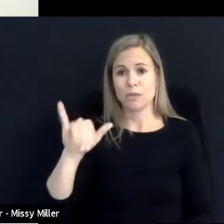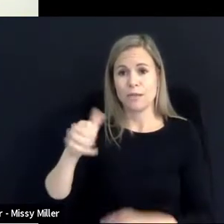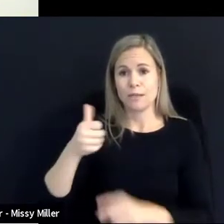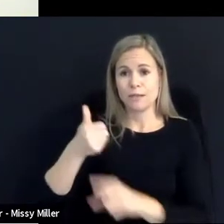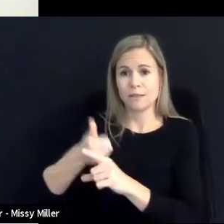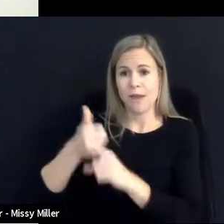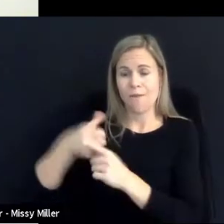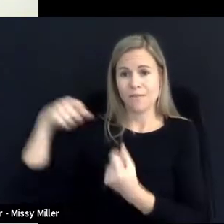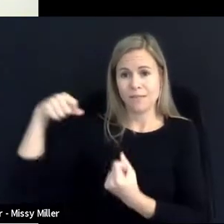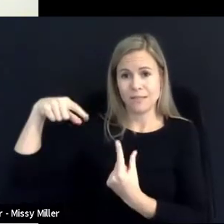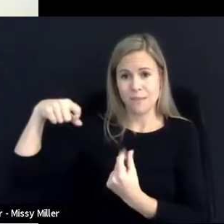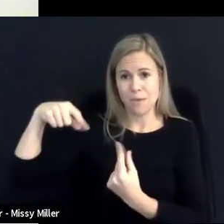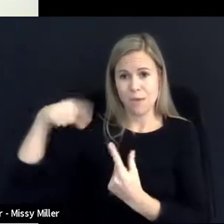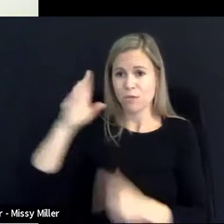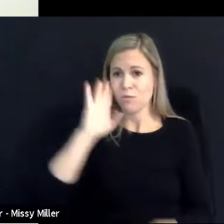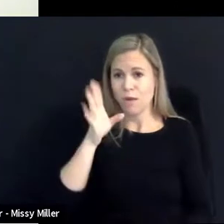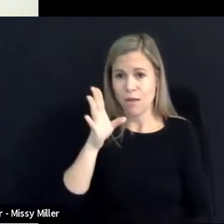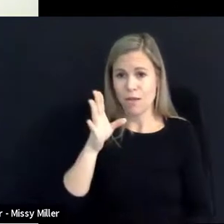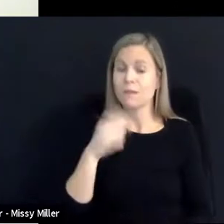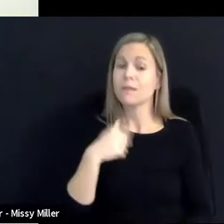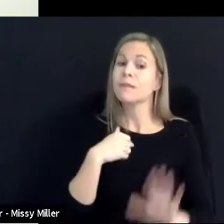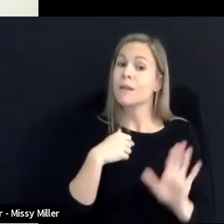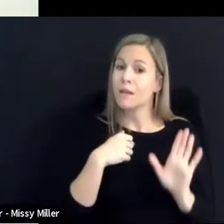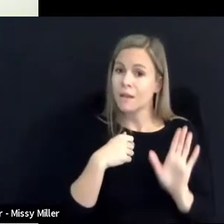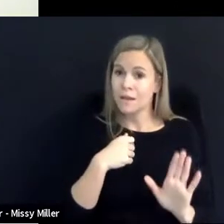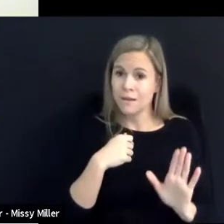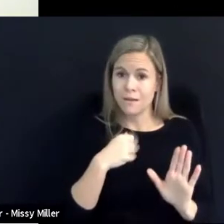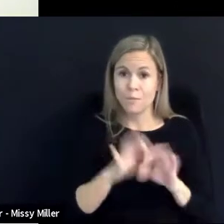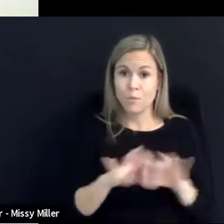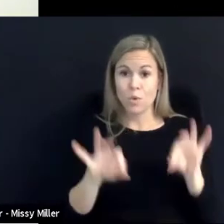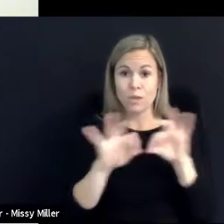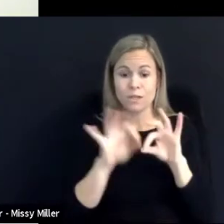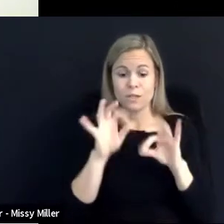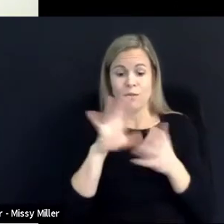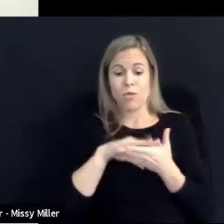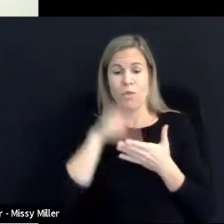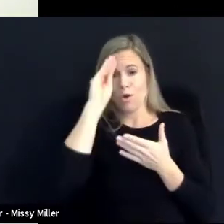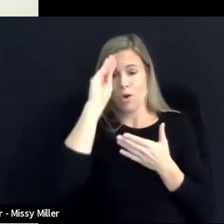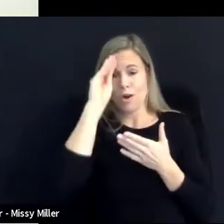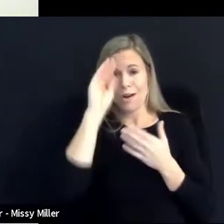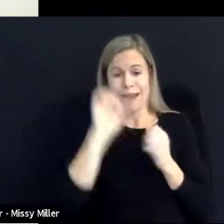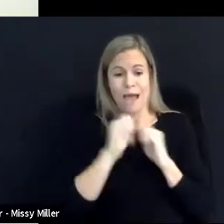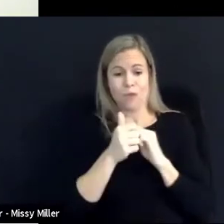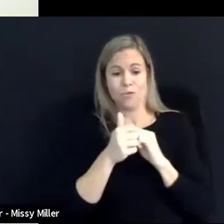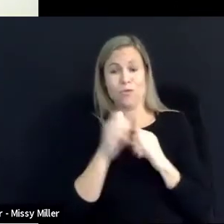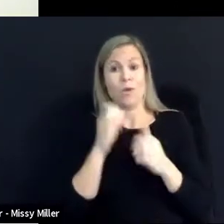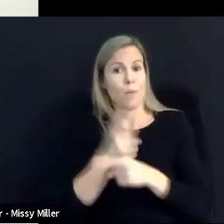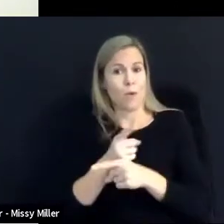And we need to learn how to intervene very carefully to avoid meltdowns. I watched a girl who was exercising